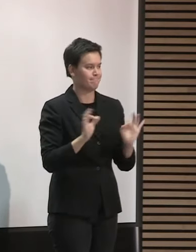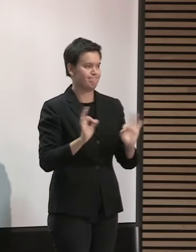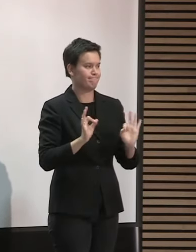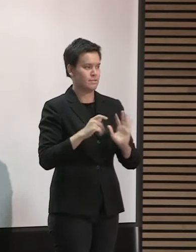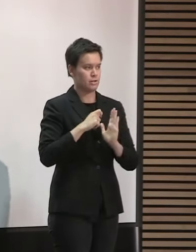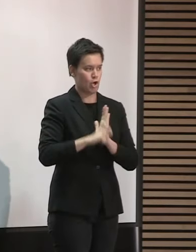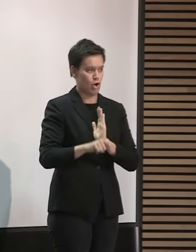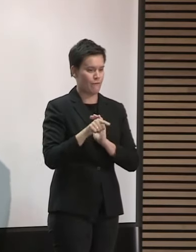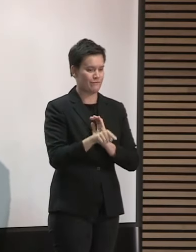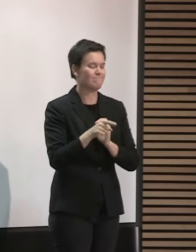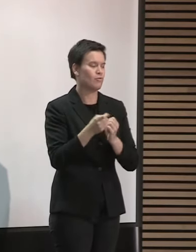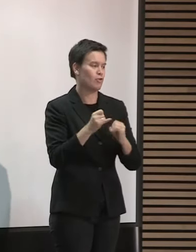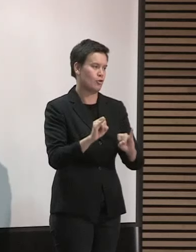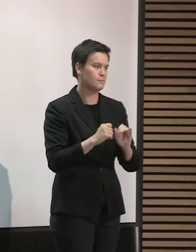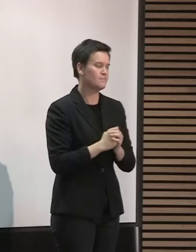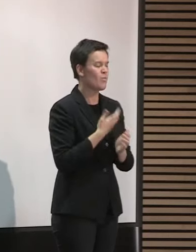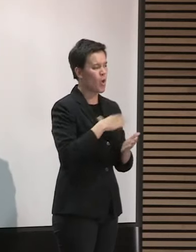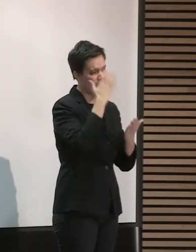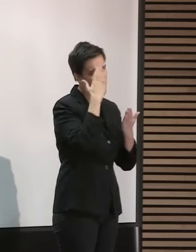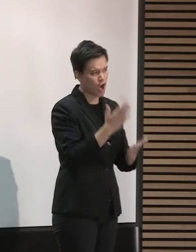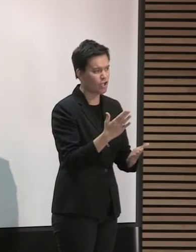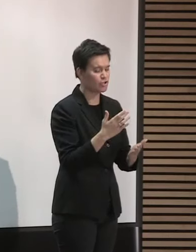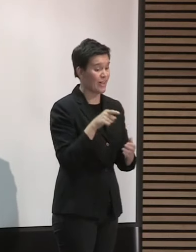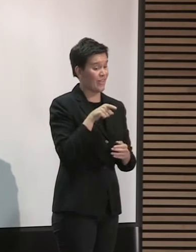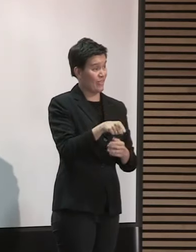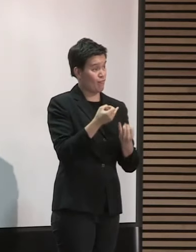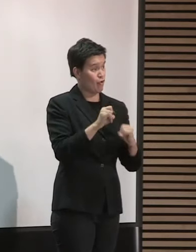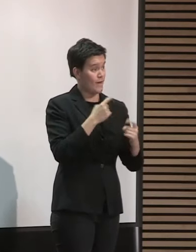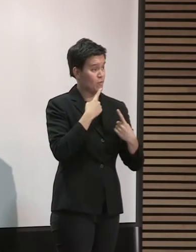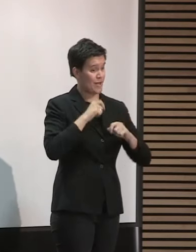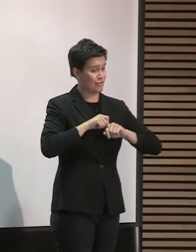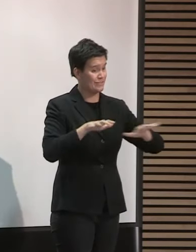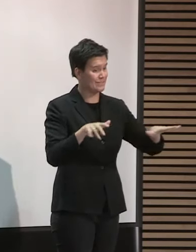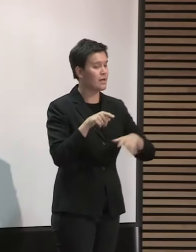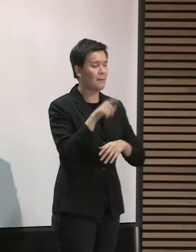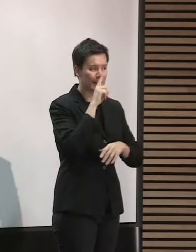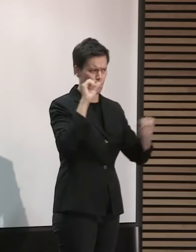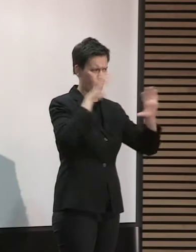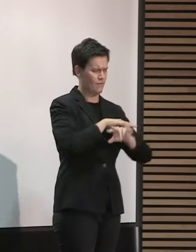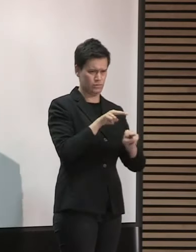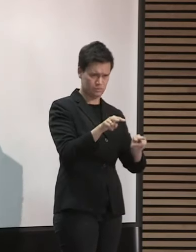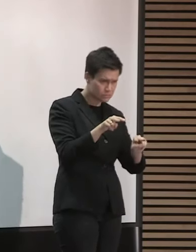If you're not using the app, we ask you to keep track of